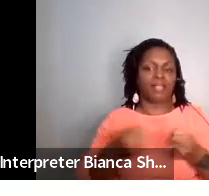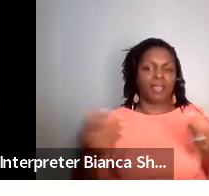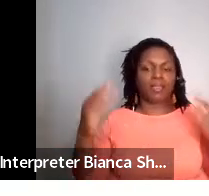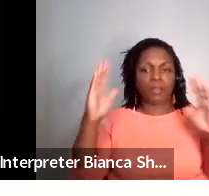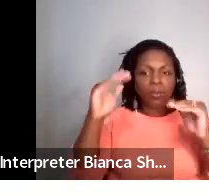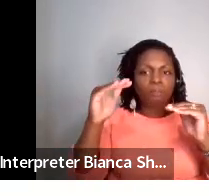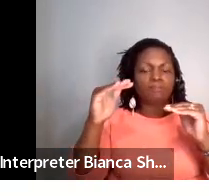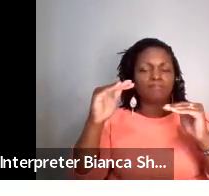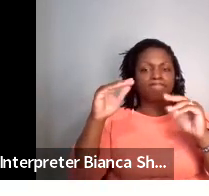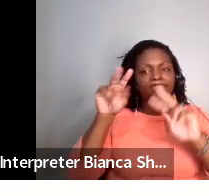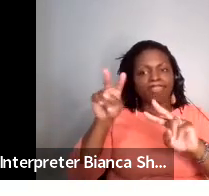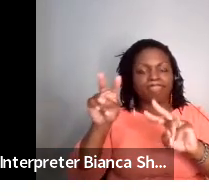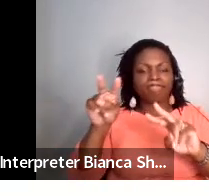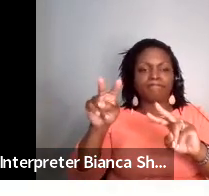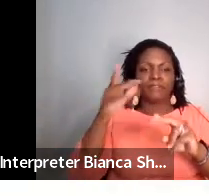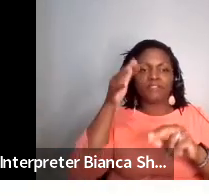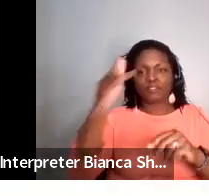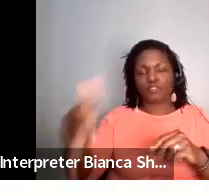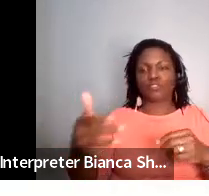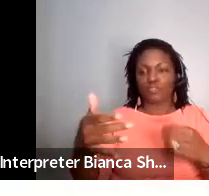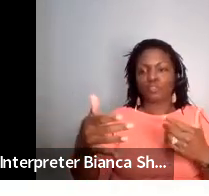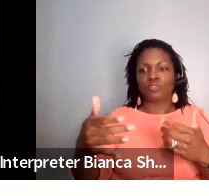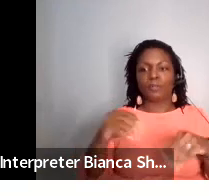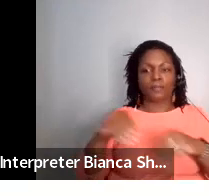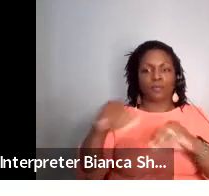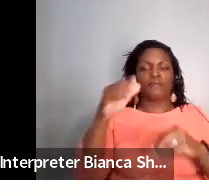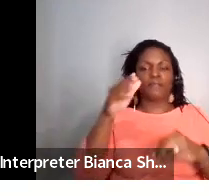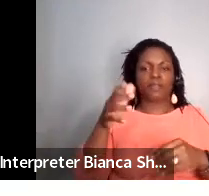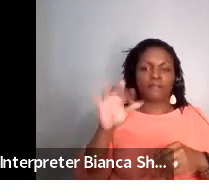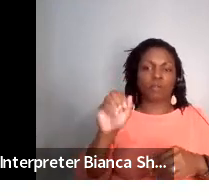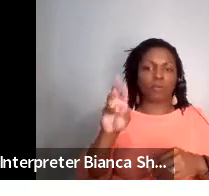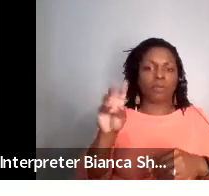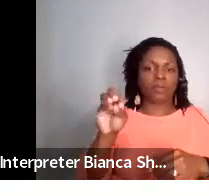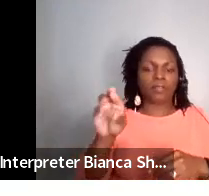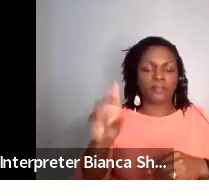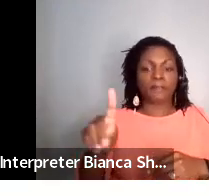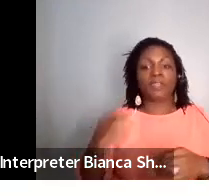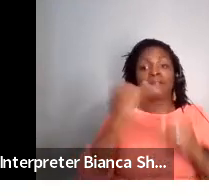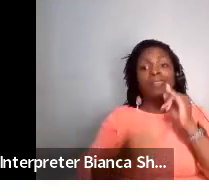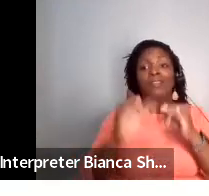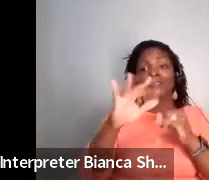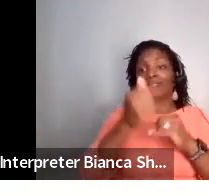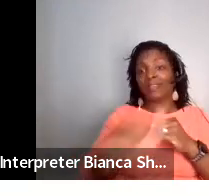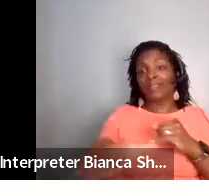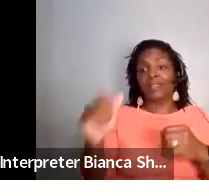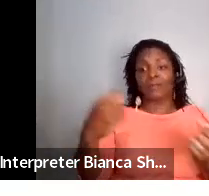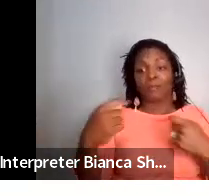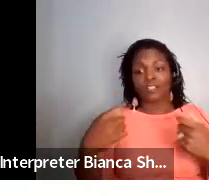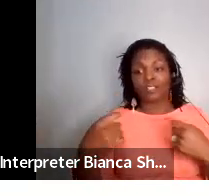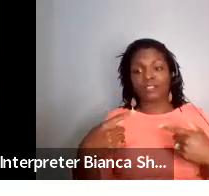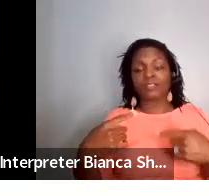And finally there's any questions in just want to close with this photo.